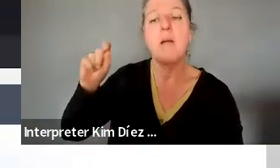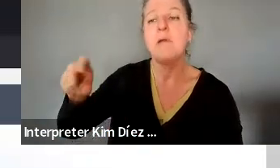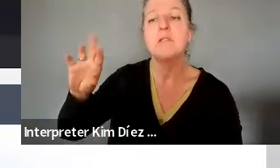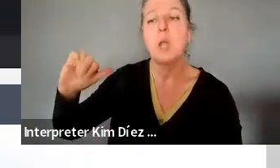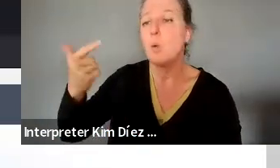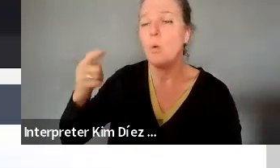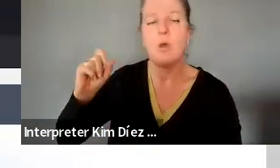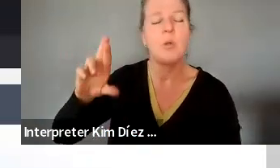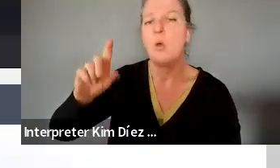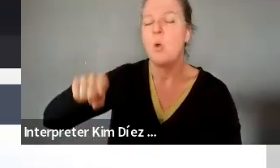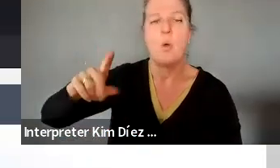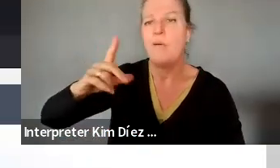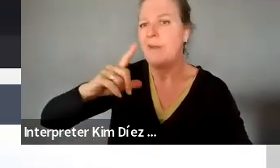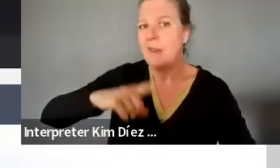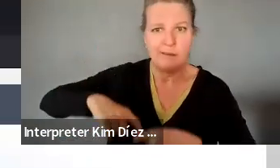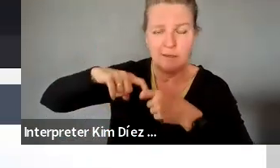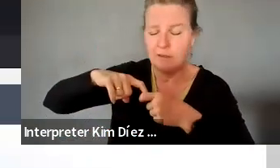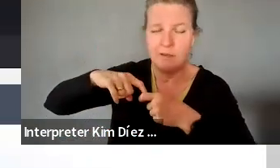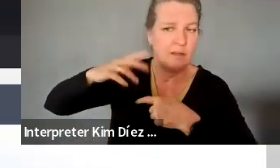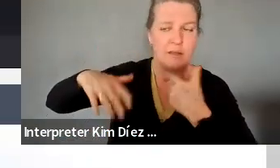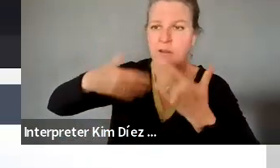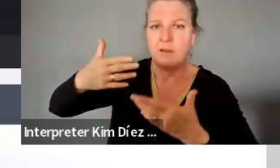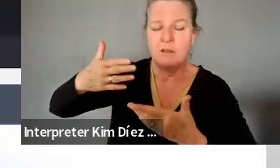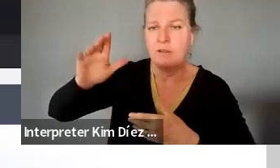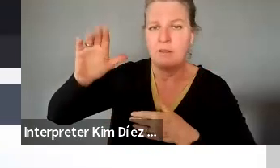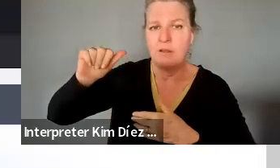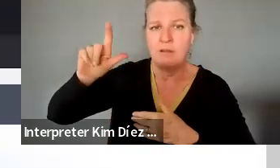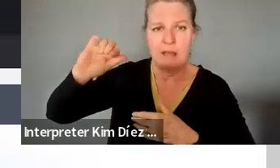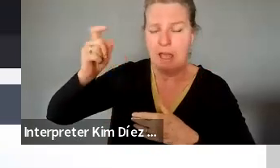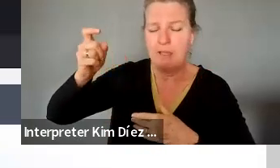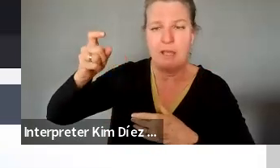to take us through that one more time?